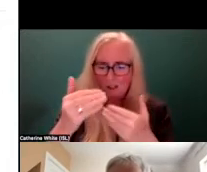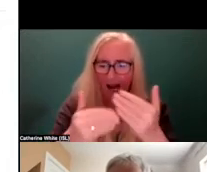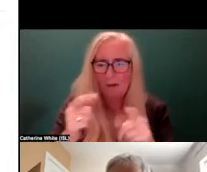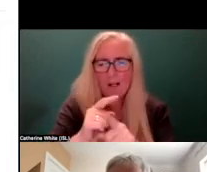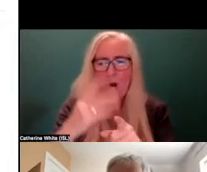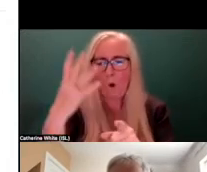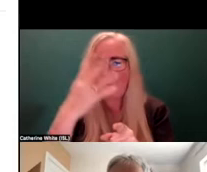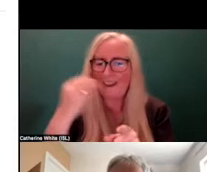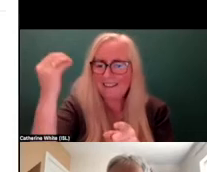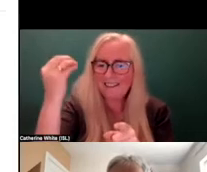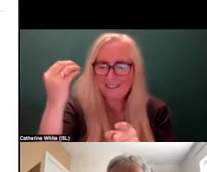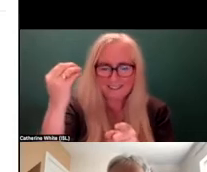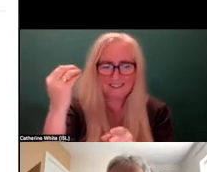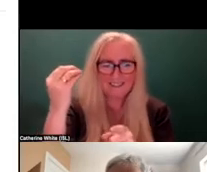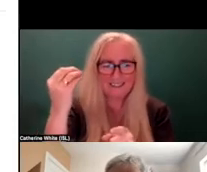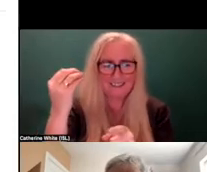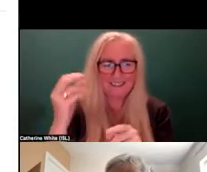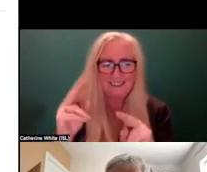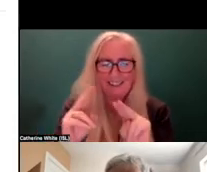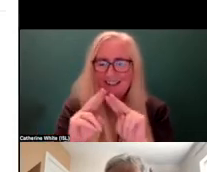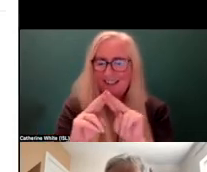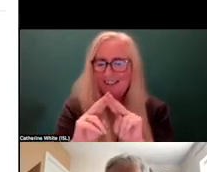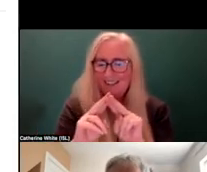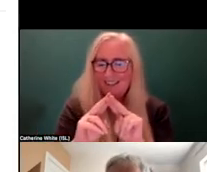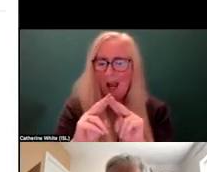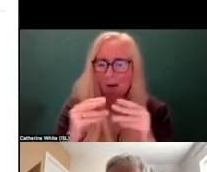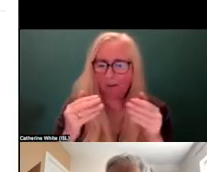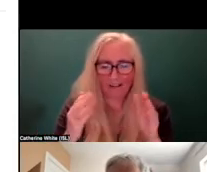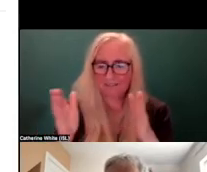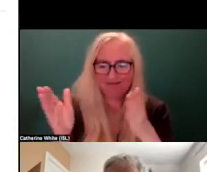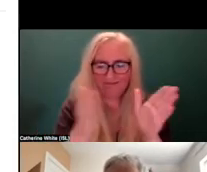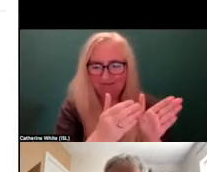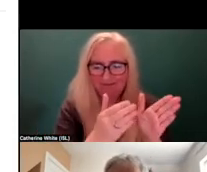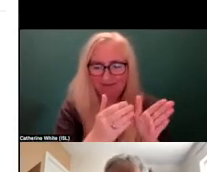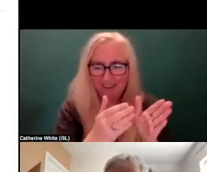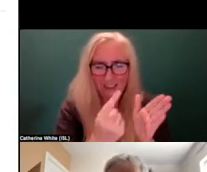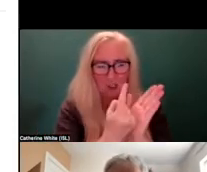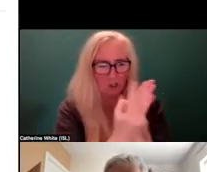forward and to be as holistic as we can, and not and move away from the kind of